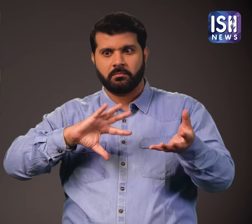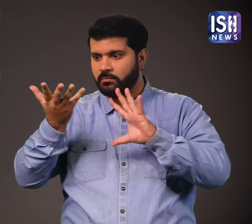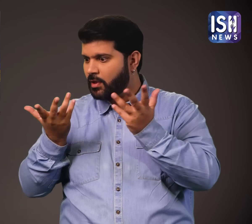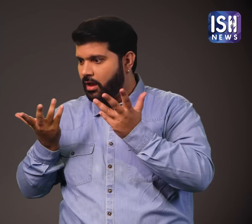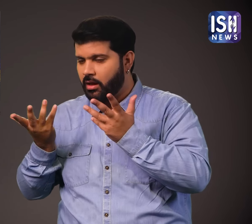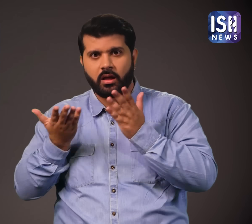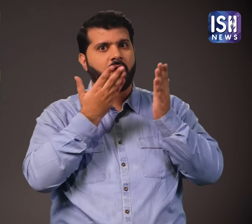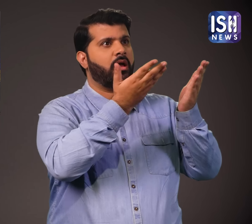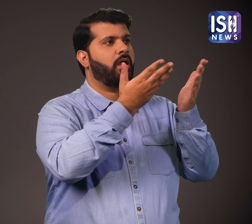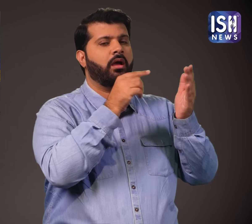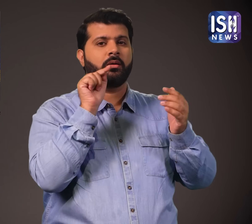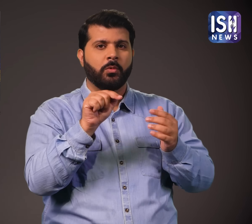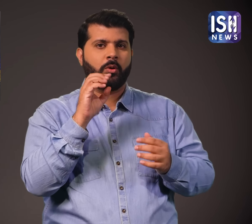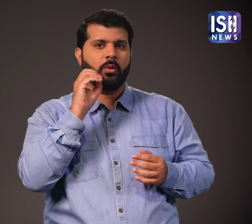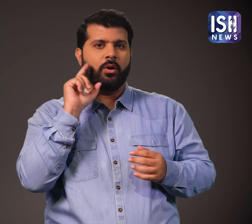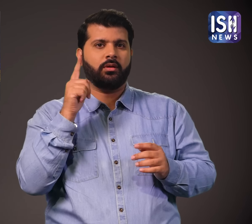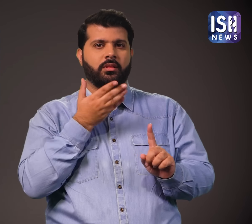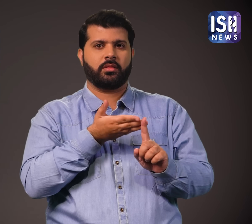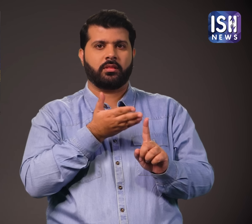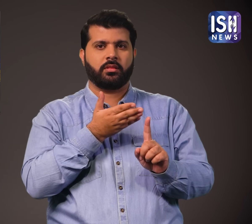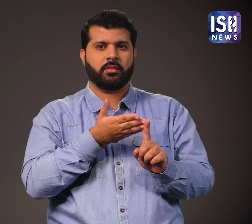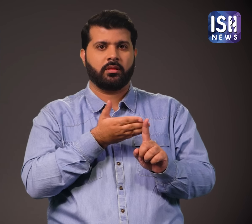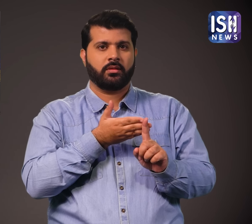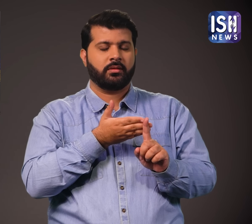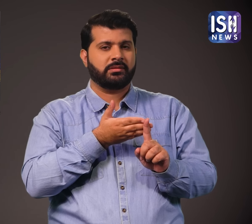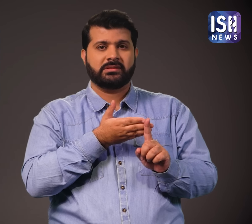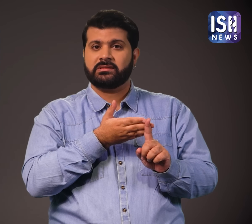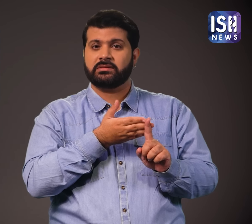These disruptions are all linked to global oil supply.